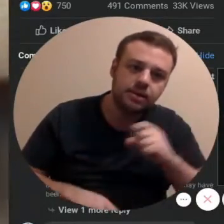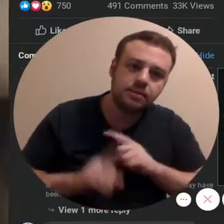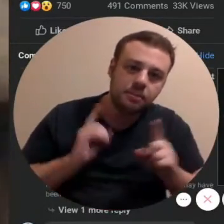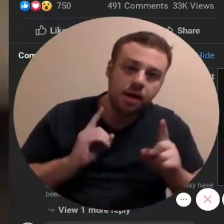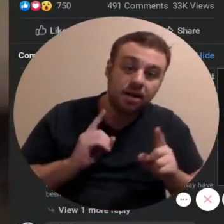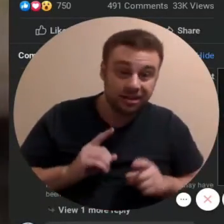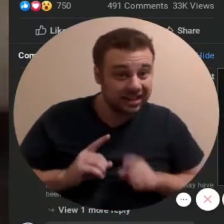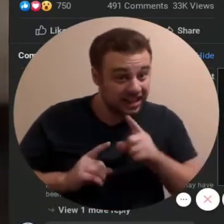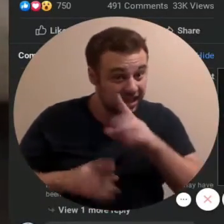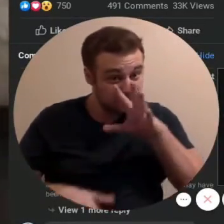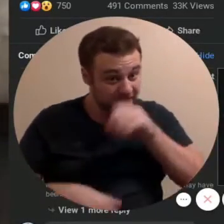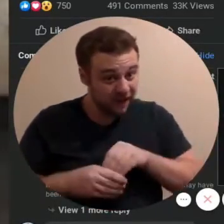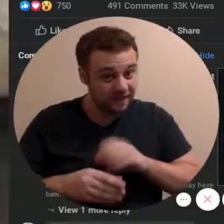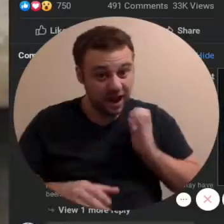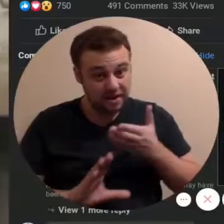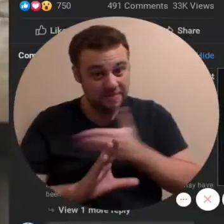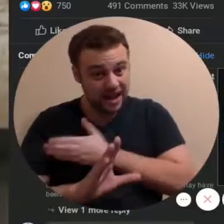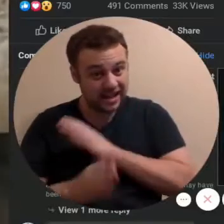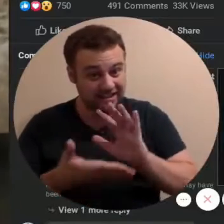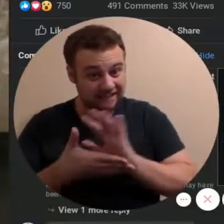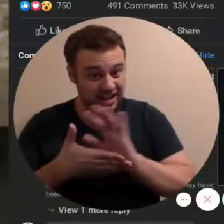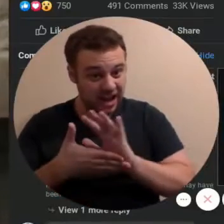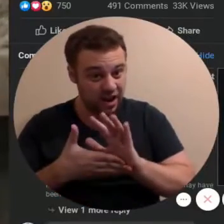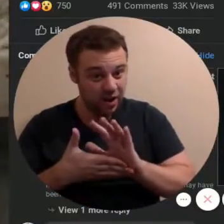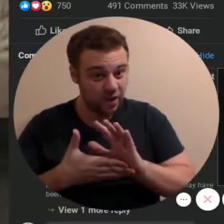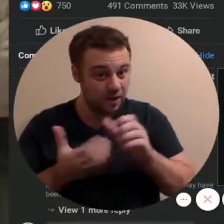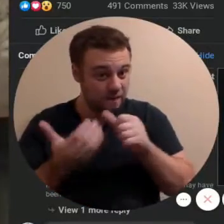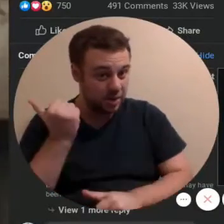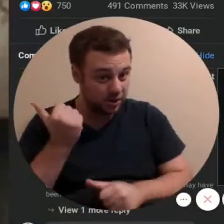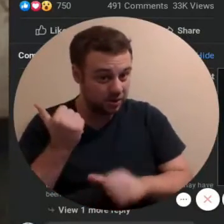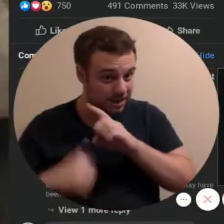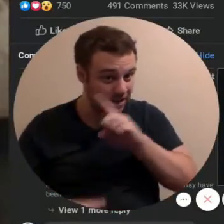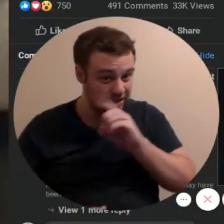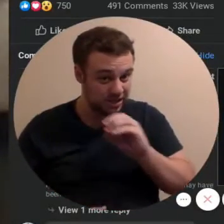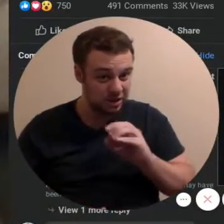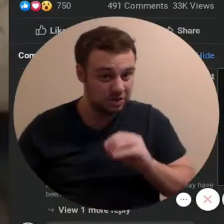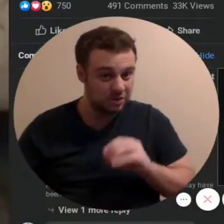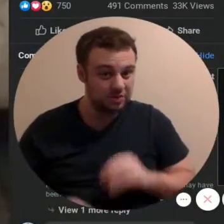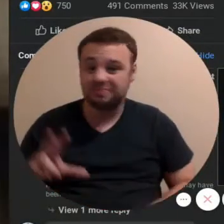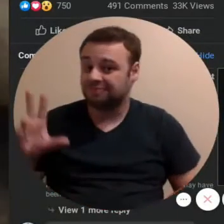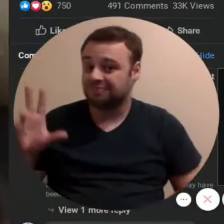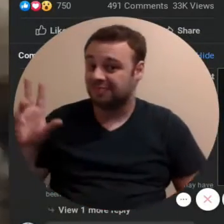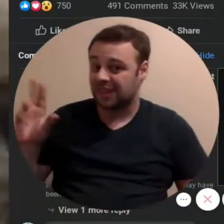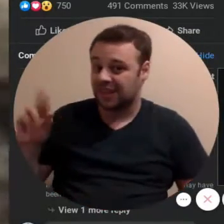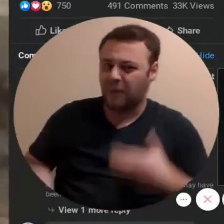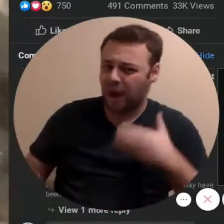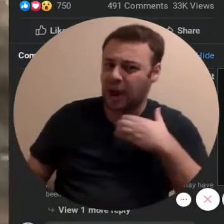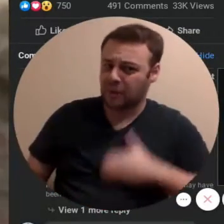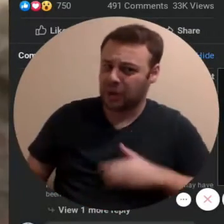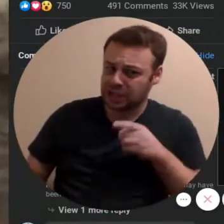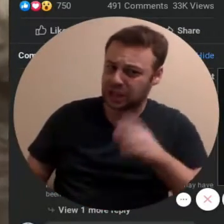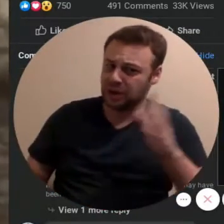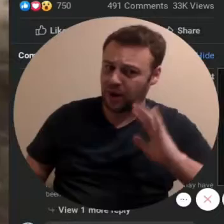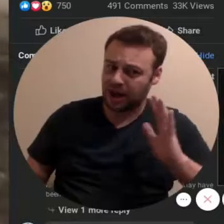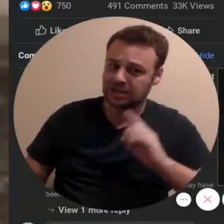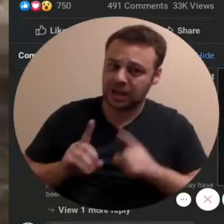Julie: He wasn't. I wish he was. Their poo is like little pellets, almost-and very dense.